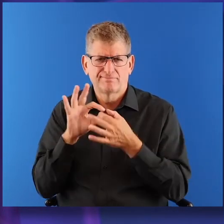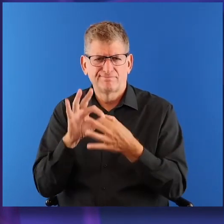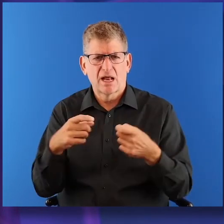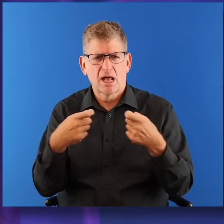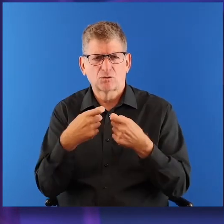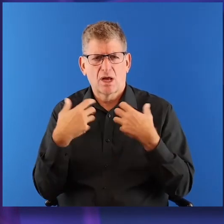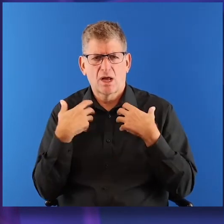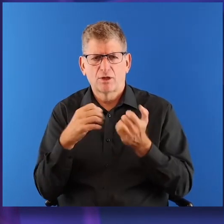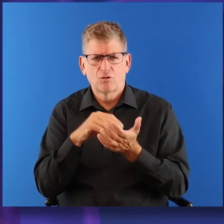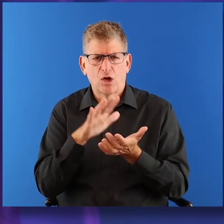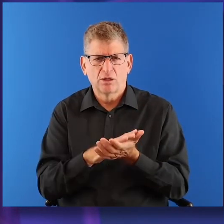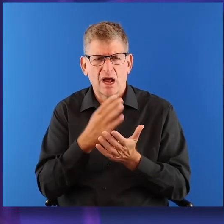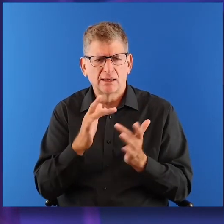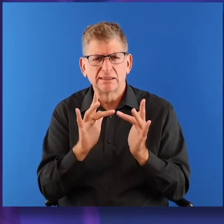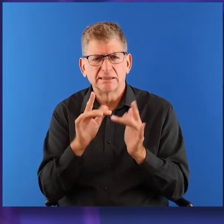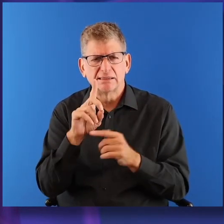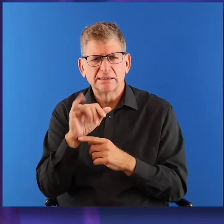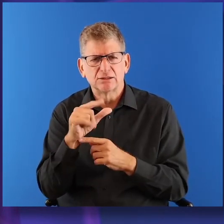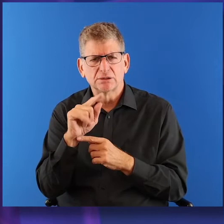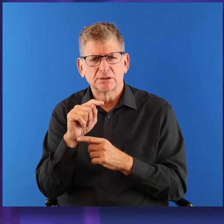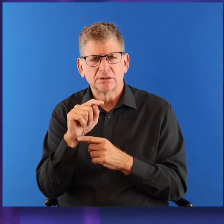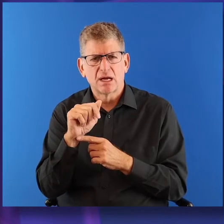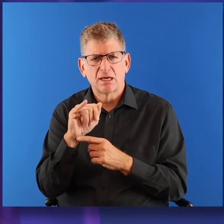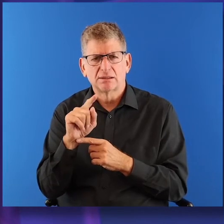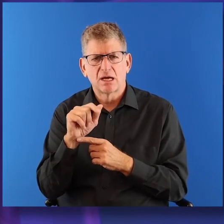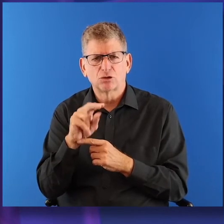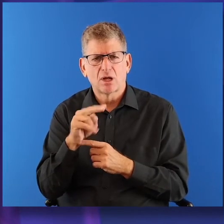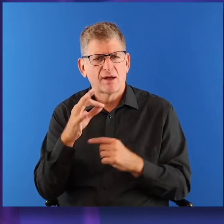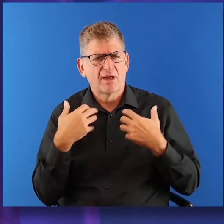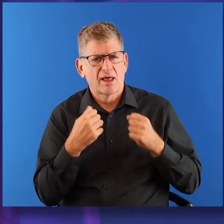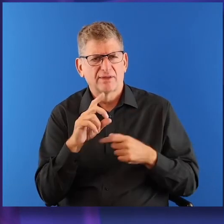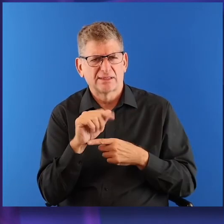company in electronic health records and digitization of health data.